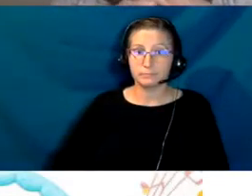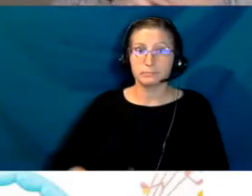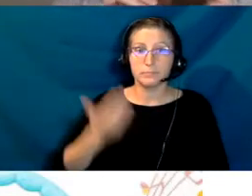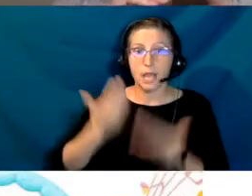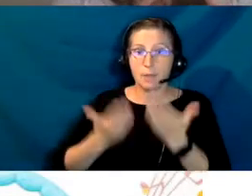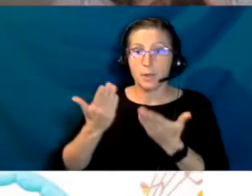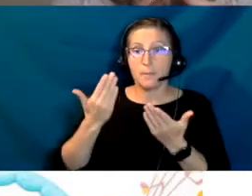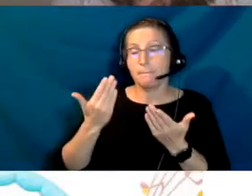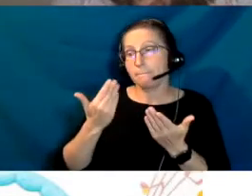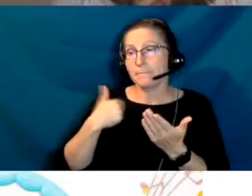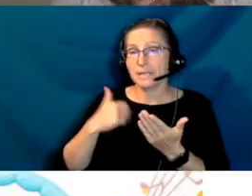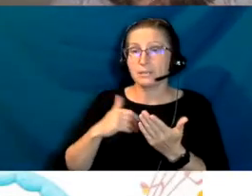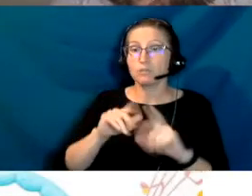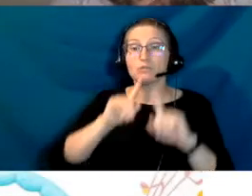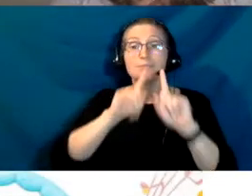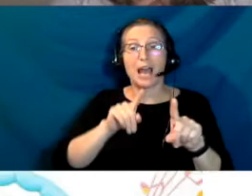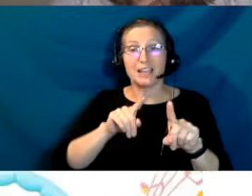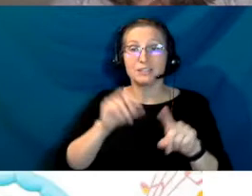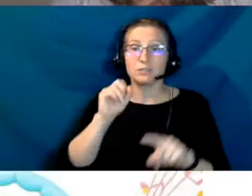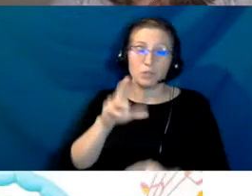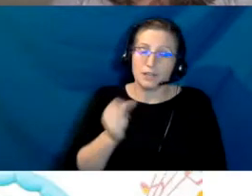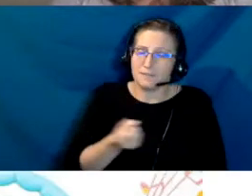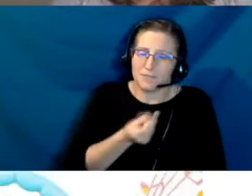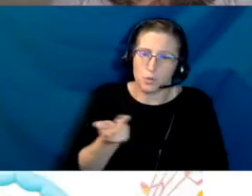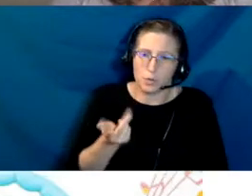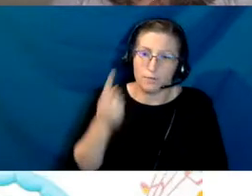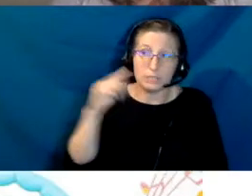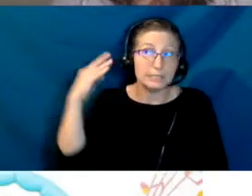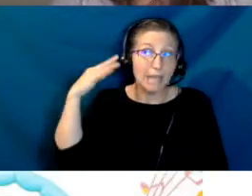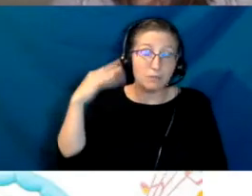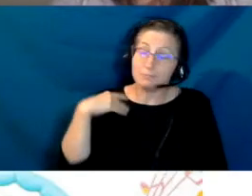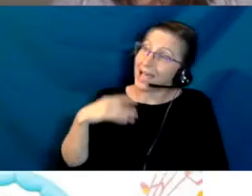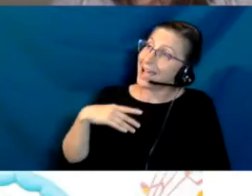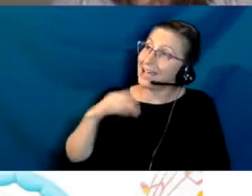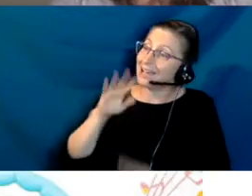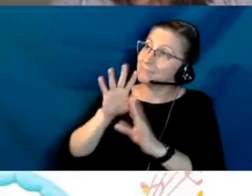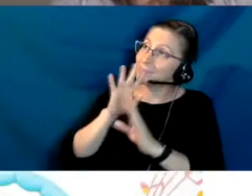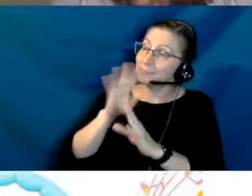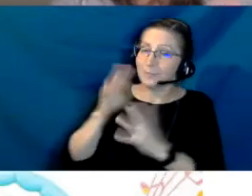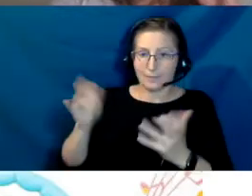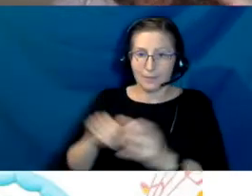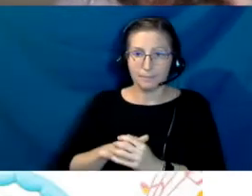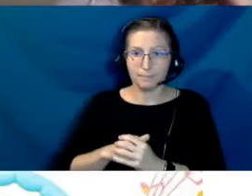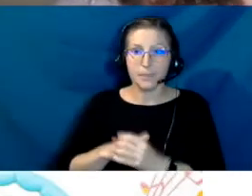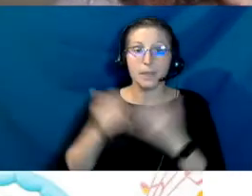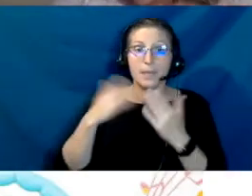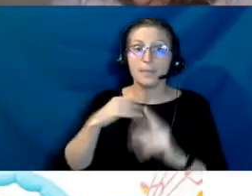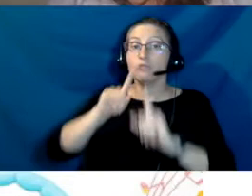make few or inconsistent responses to sound. They may respond more consistently to familiar